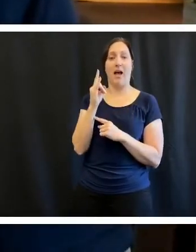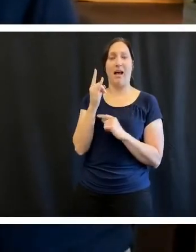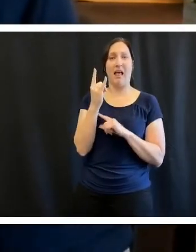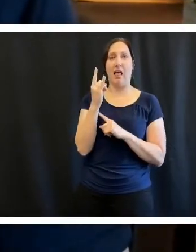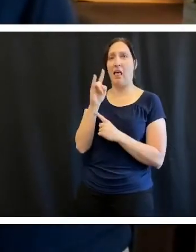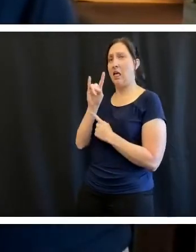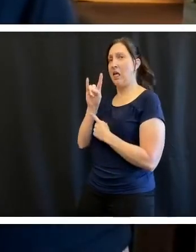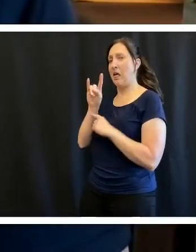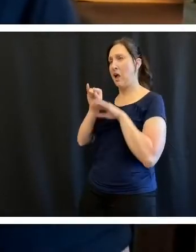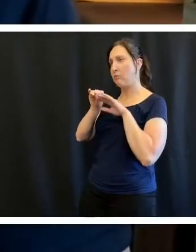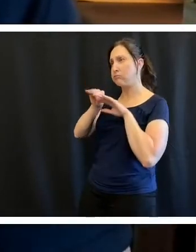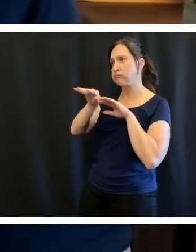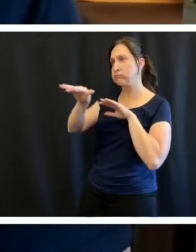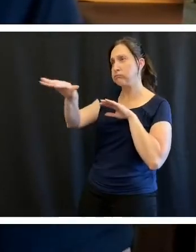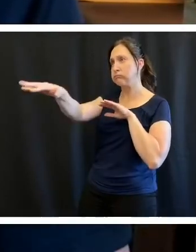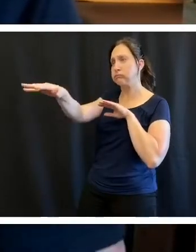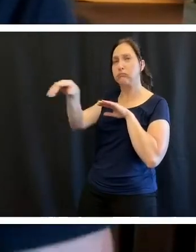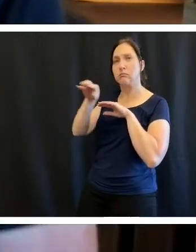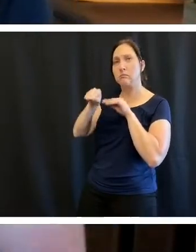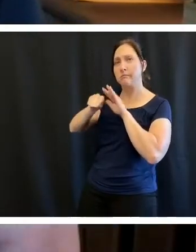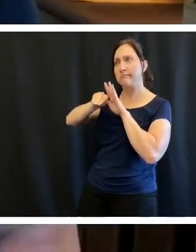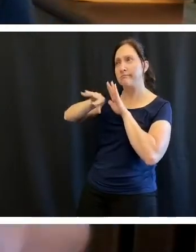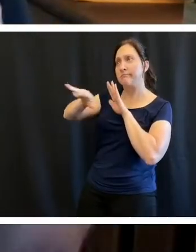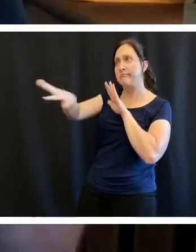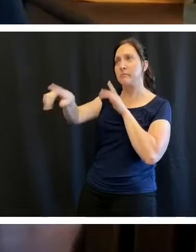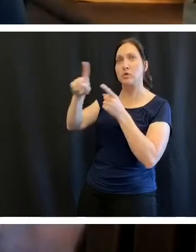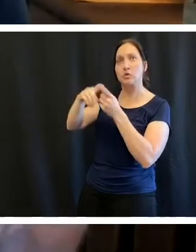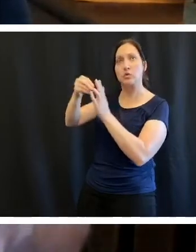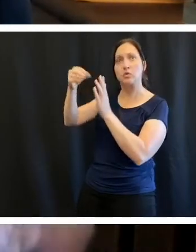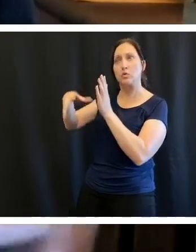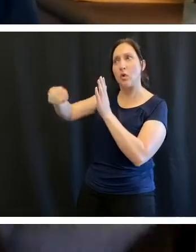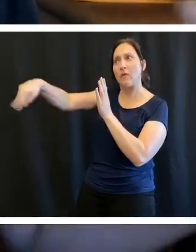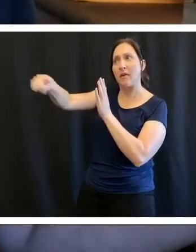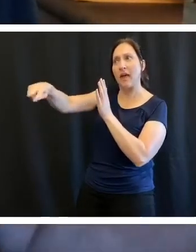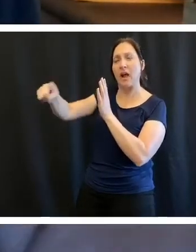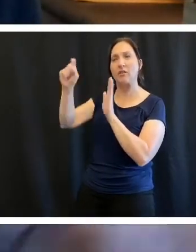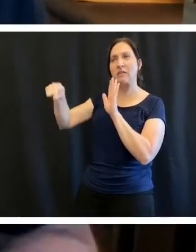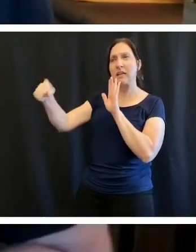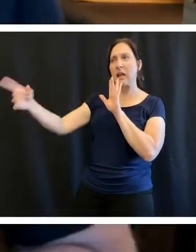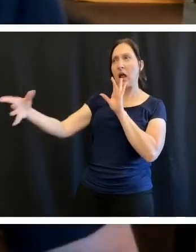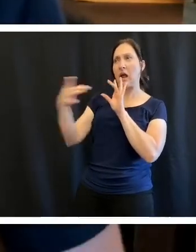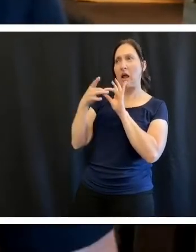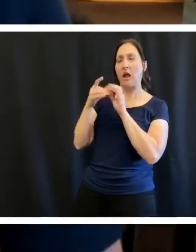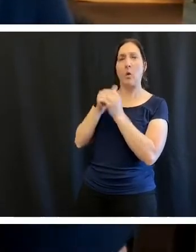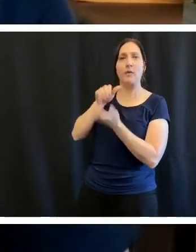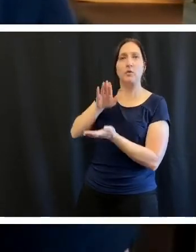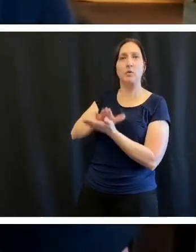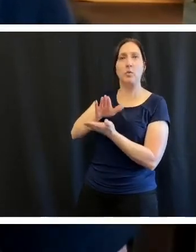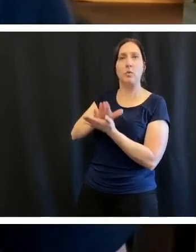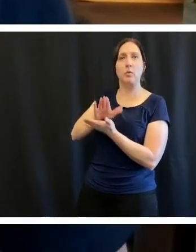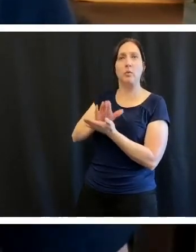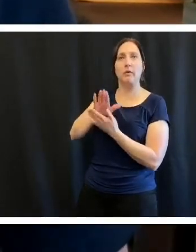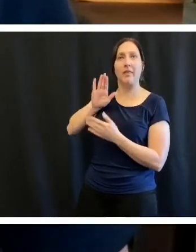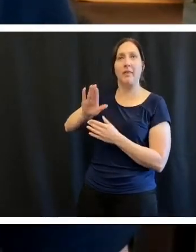They worked with the city to get the school network to be broadcast across all the city buildings.